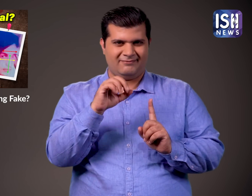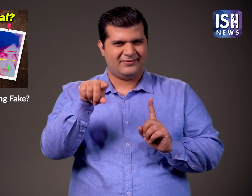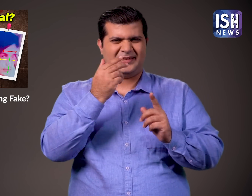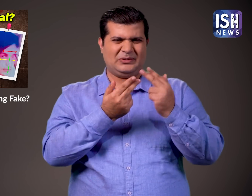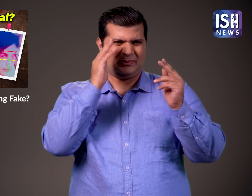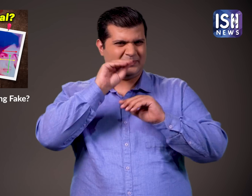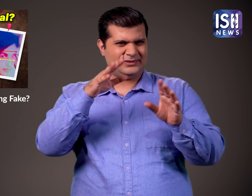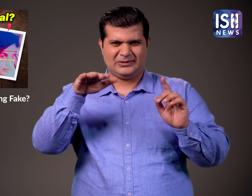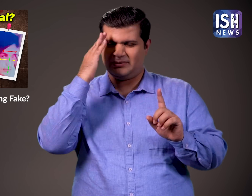You all already know about this.